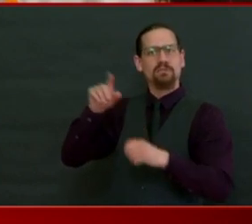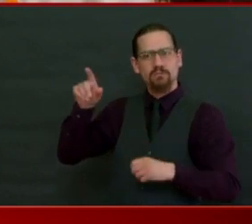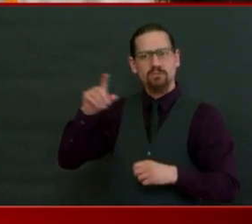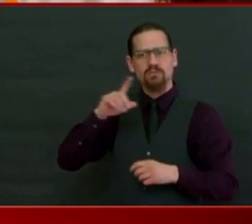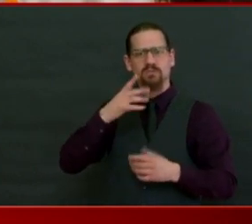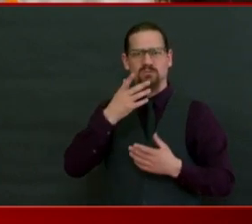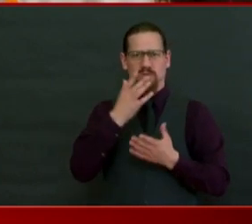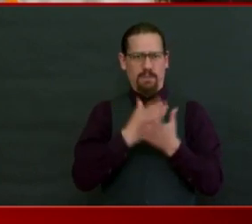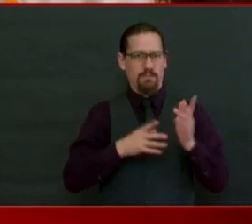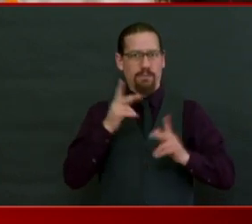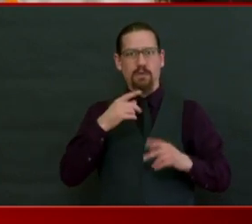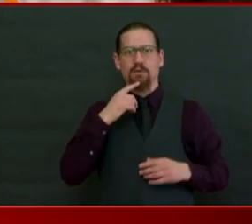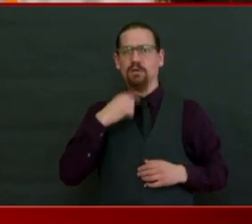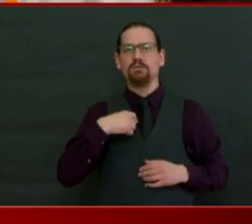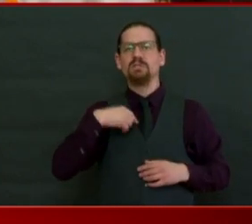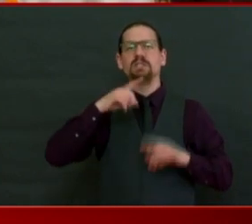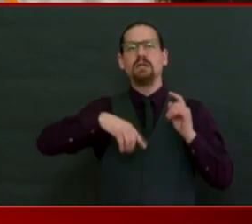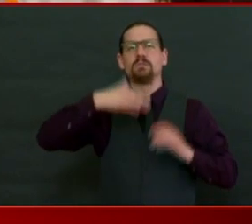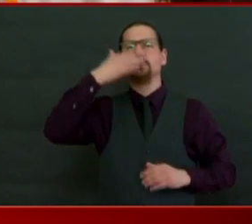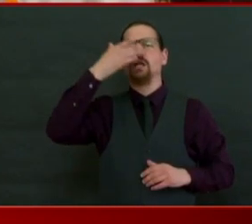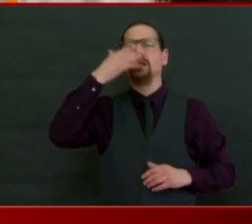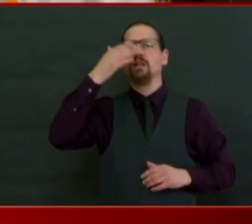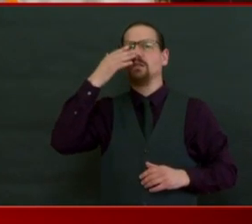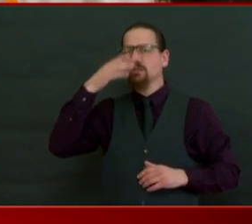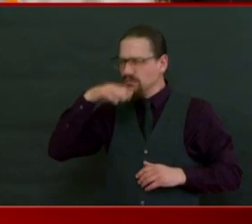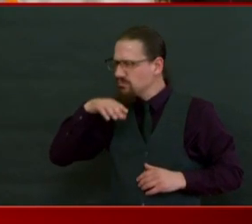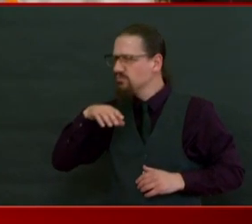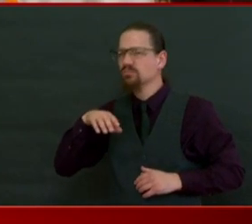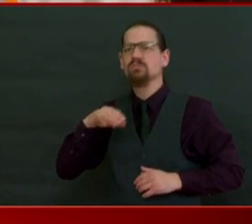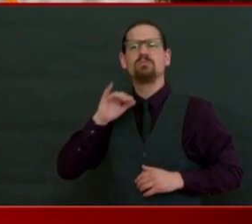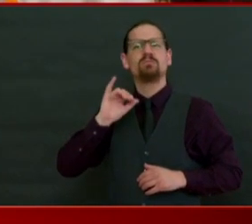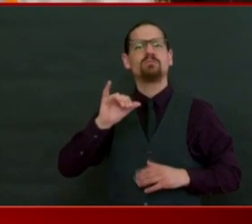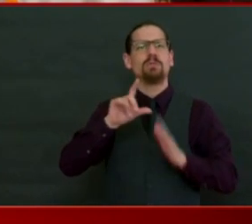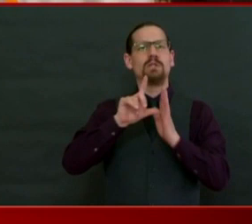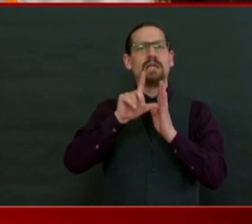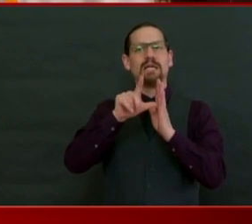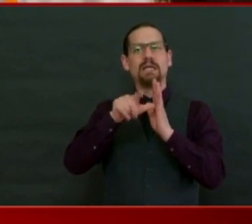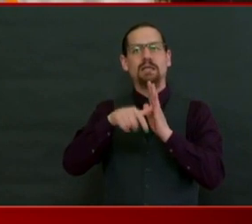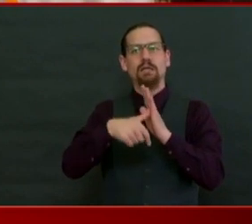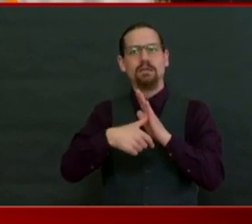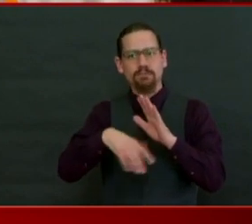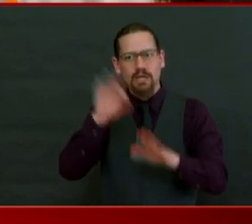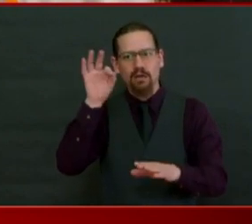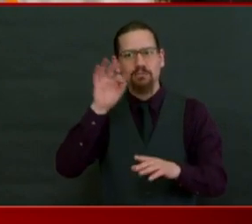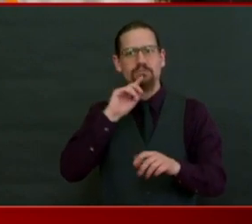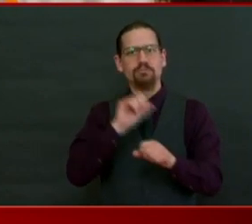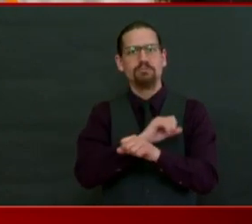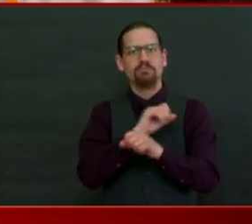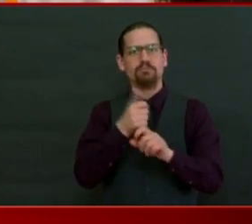WITH COVID-19. AND THE TIMEFRAME IT MAY TAKE FOR THAT TO OCCUR.